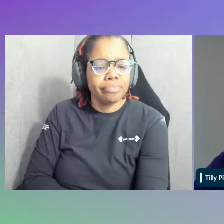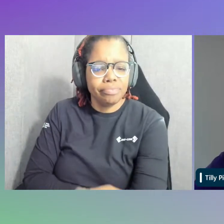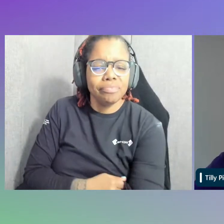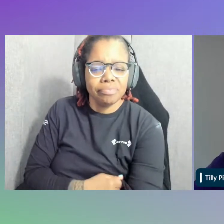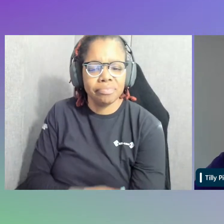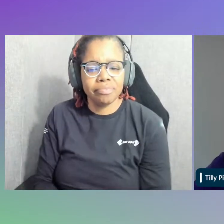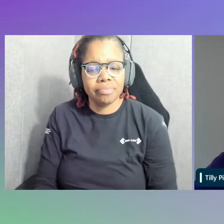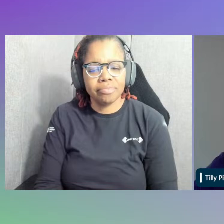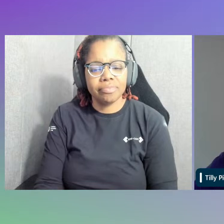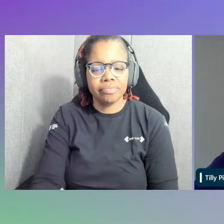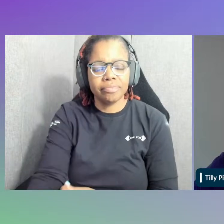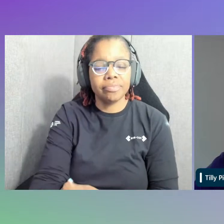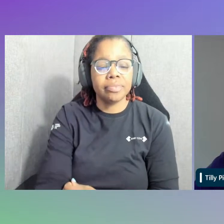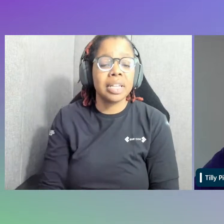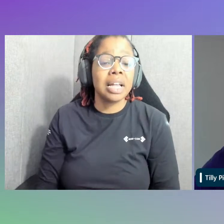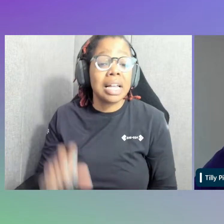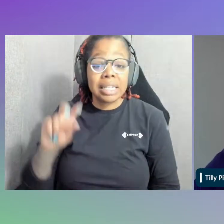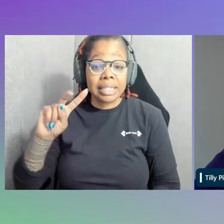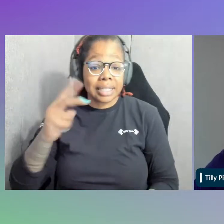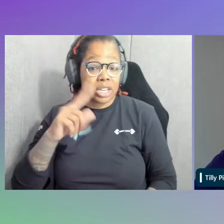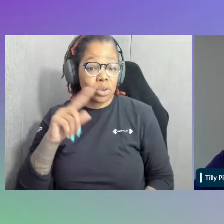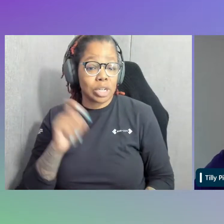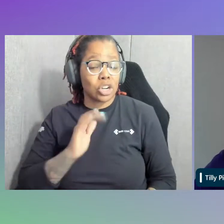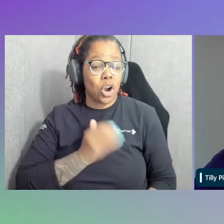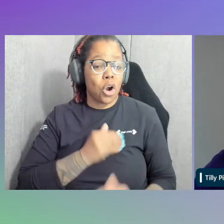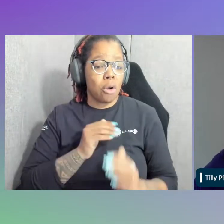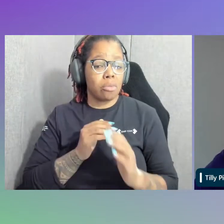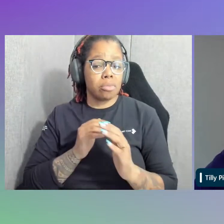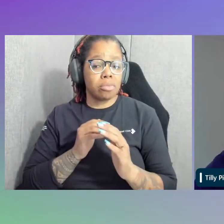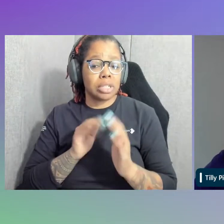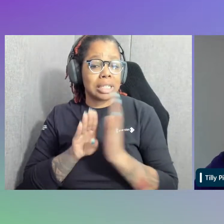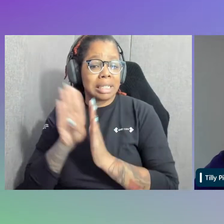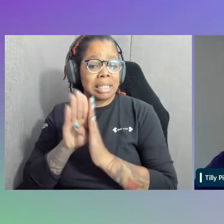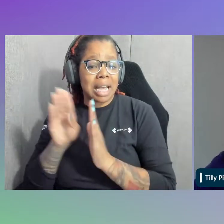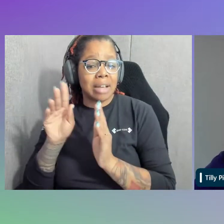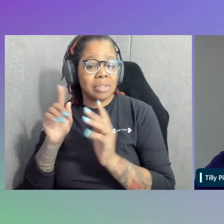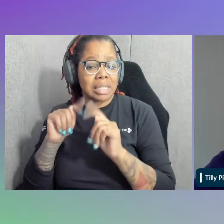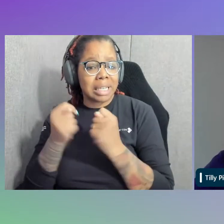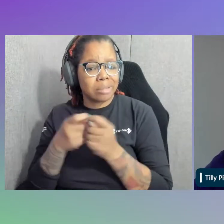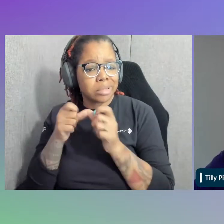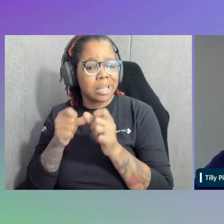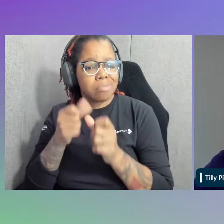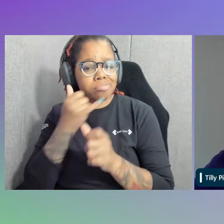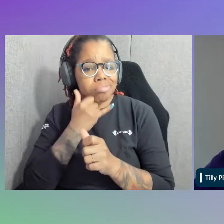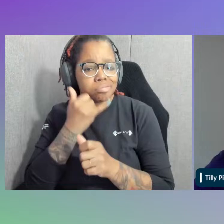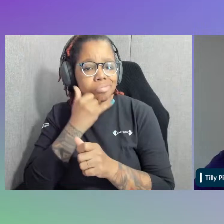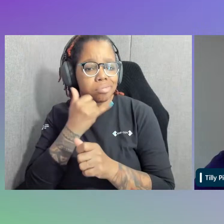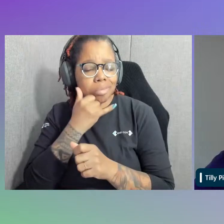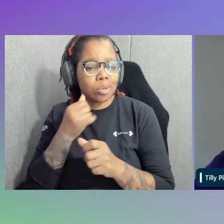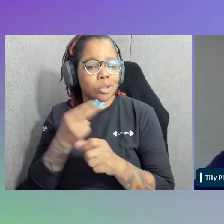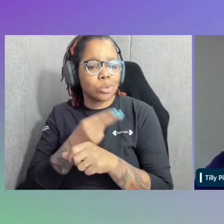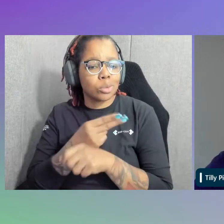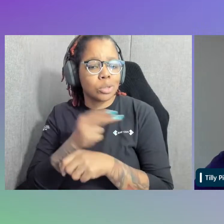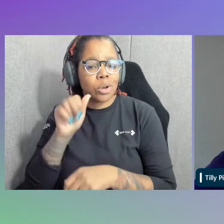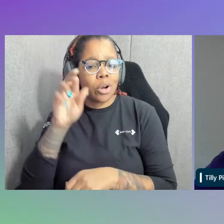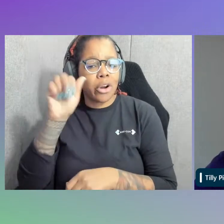question, our dev teams continue to make mistakes implementing